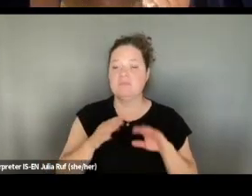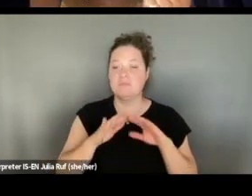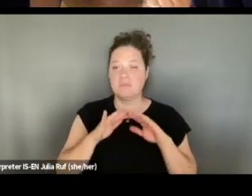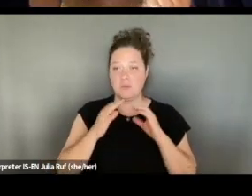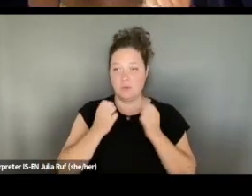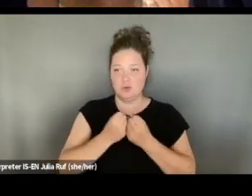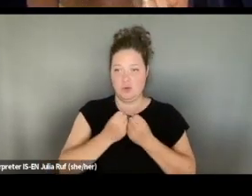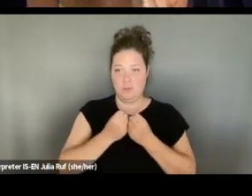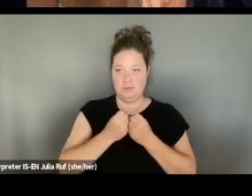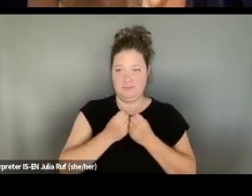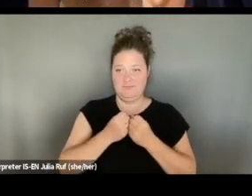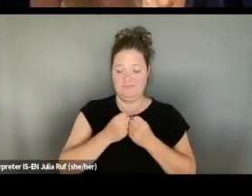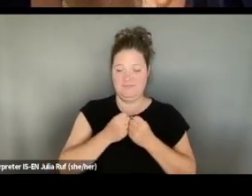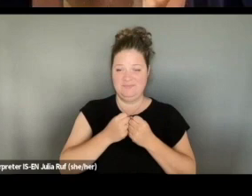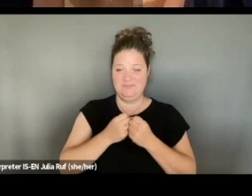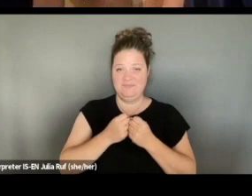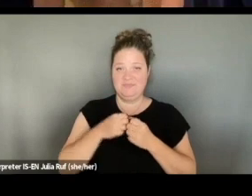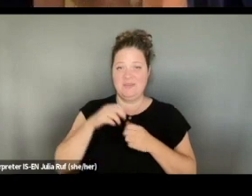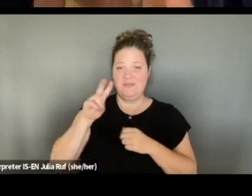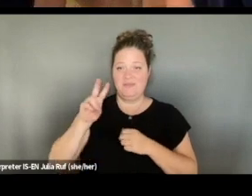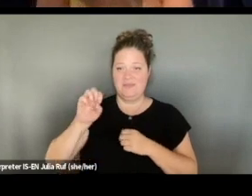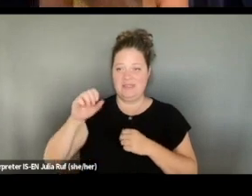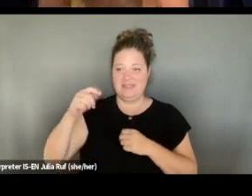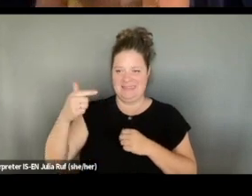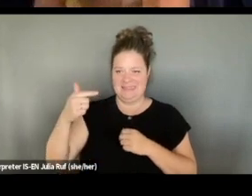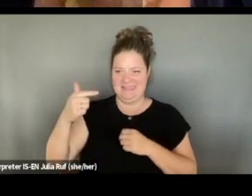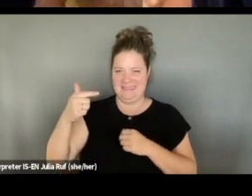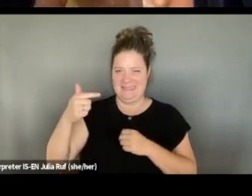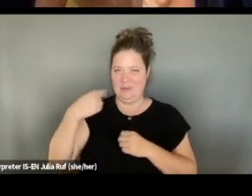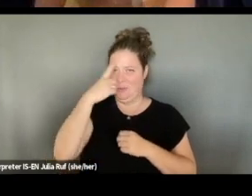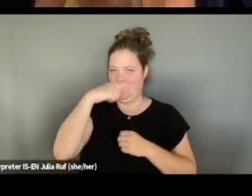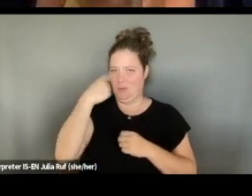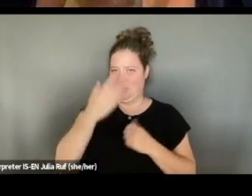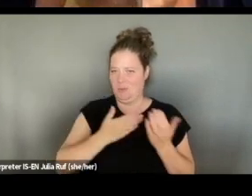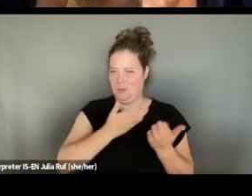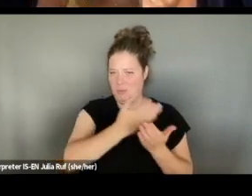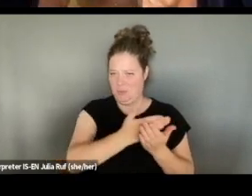had VET providers and training providers, but we did